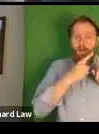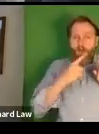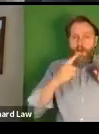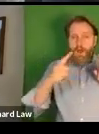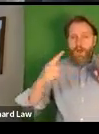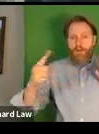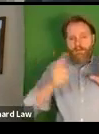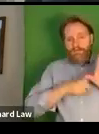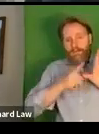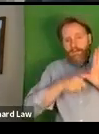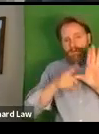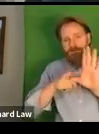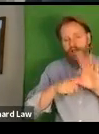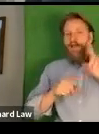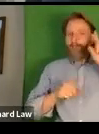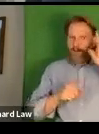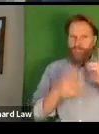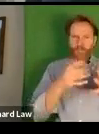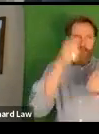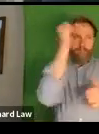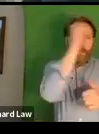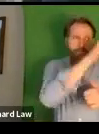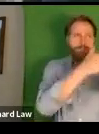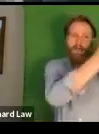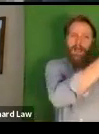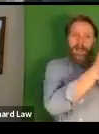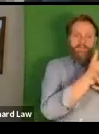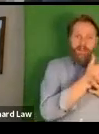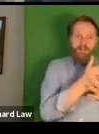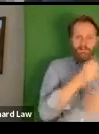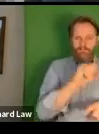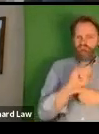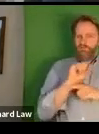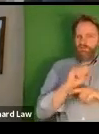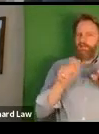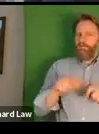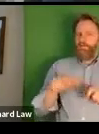advice to ensure that we protect all of our members regardless of which pension